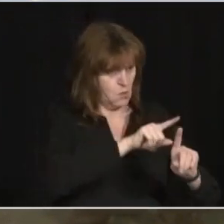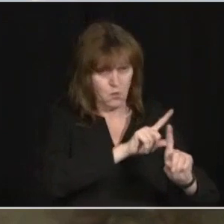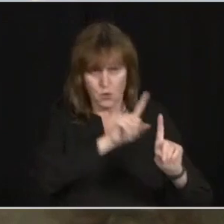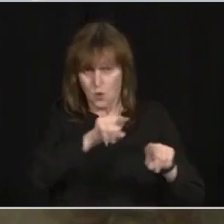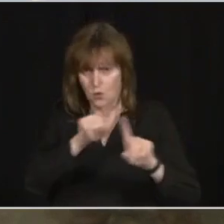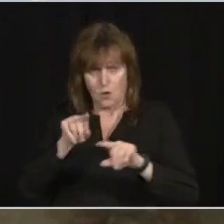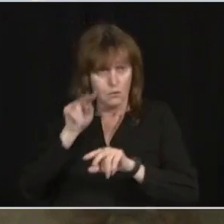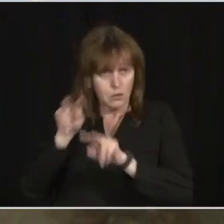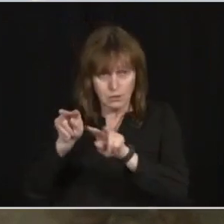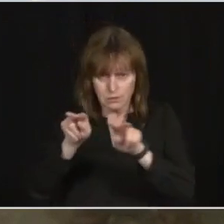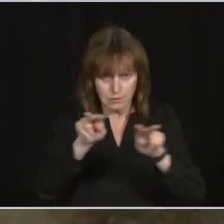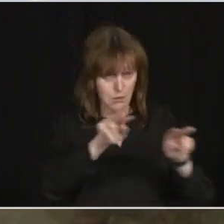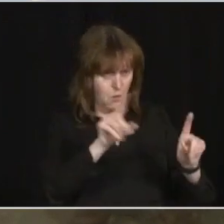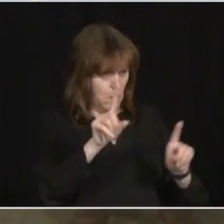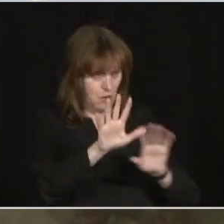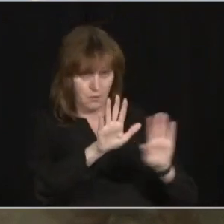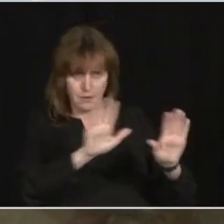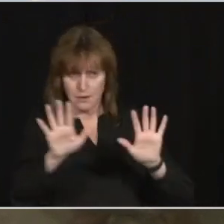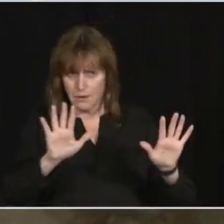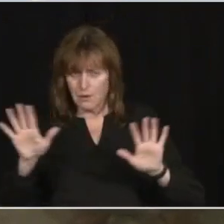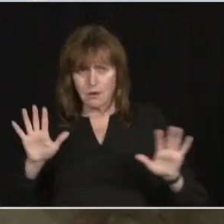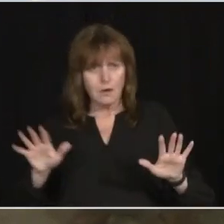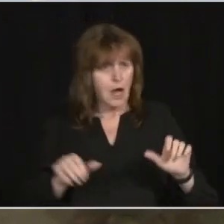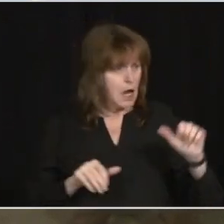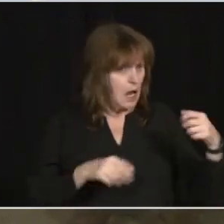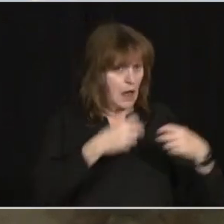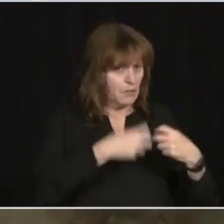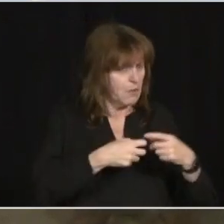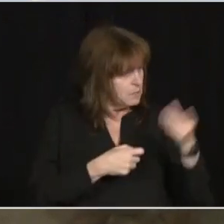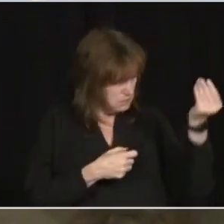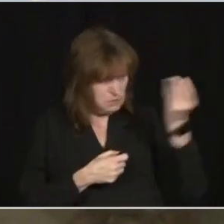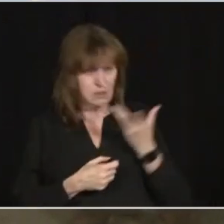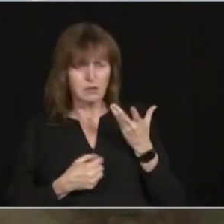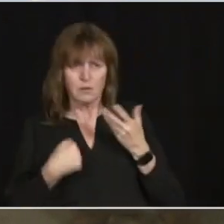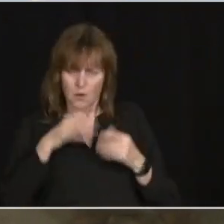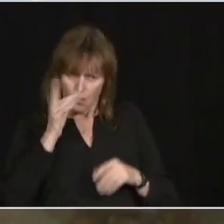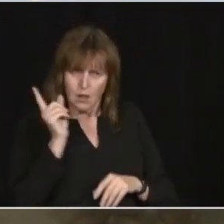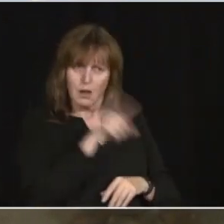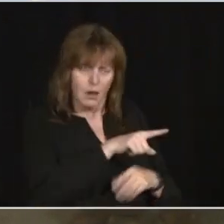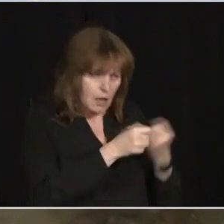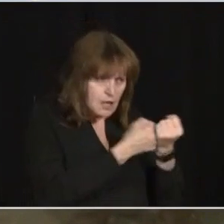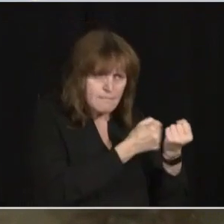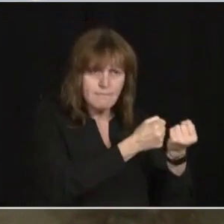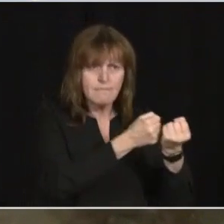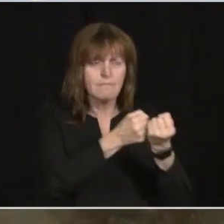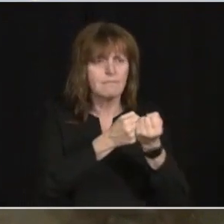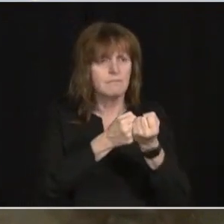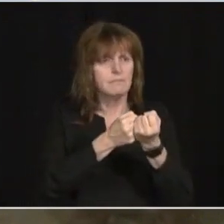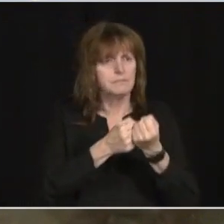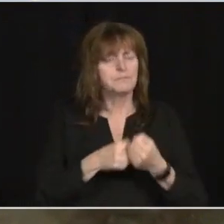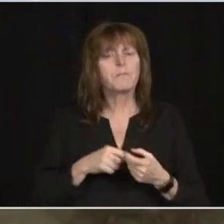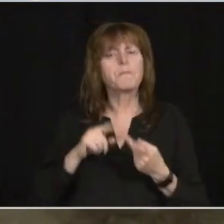that, we know who they are, and if there are others, we need to hear about them. Thank you.